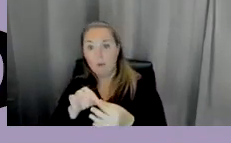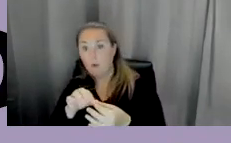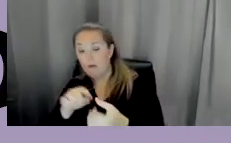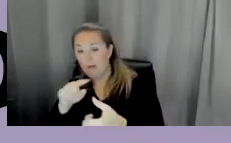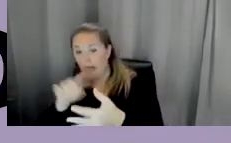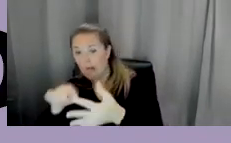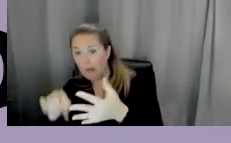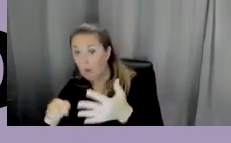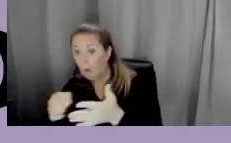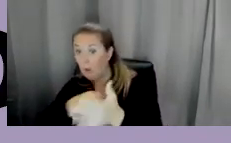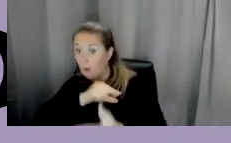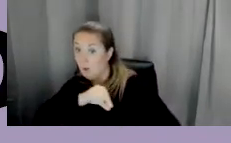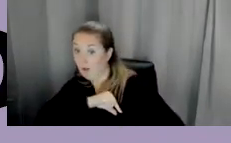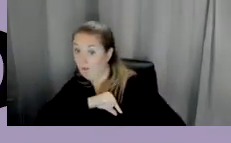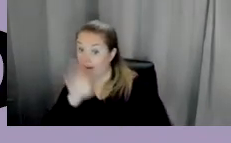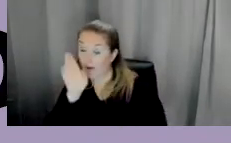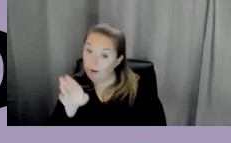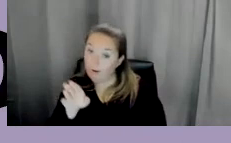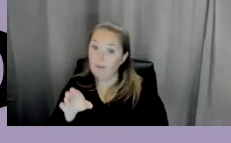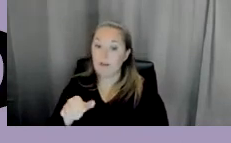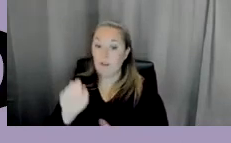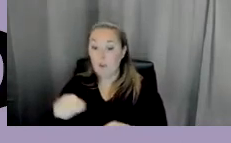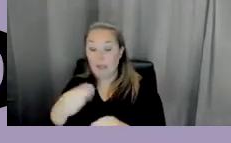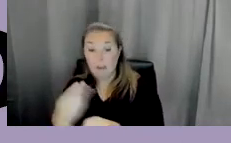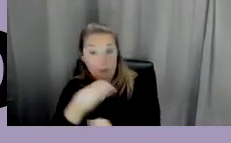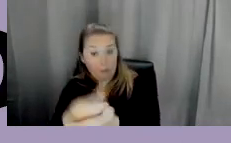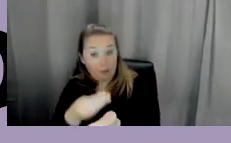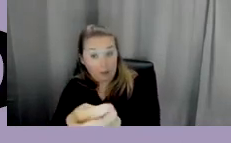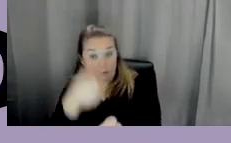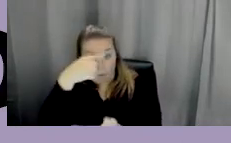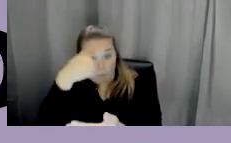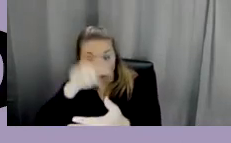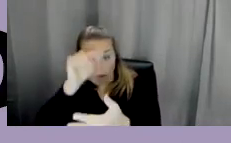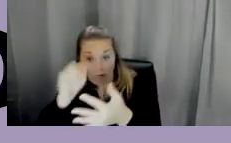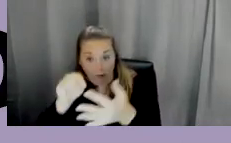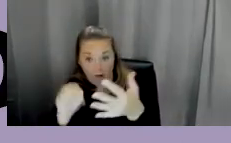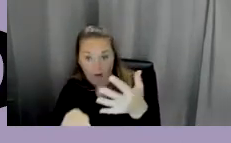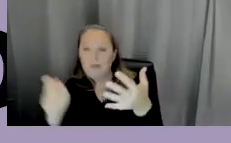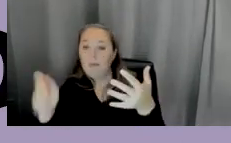GENERAL THAT ARE CONTAINED IN THE BOILERPLATE THAT WE